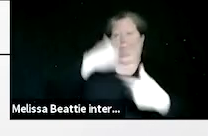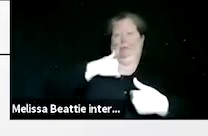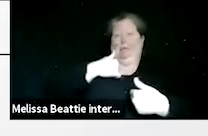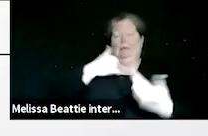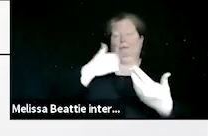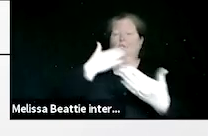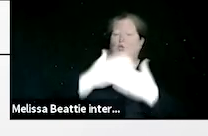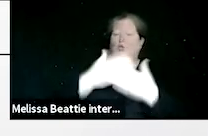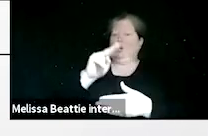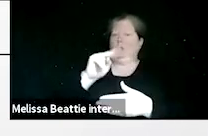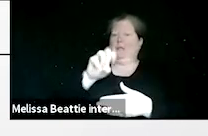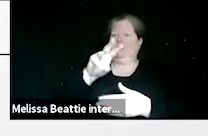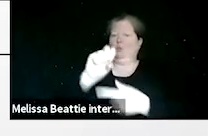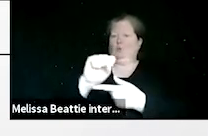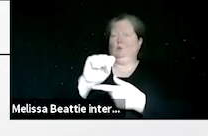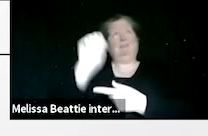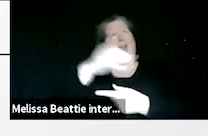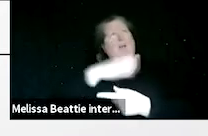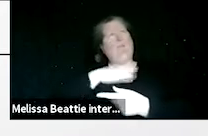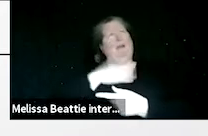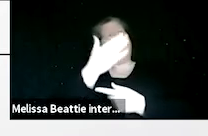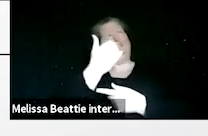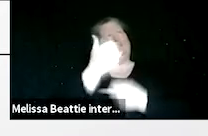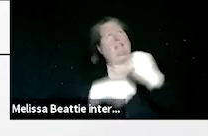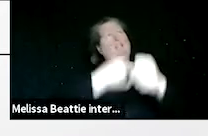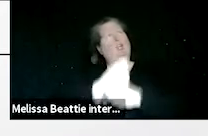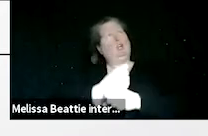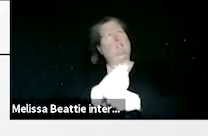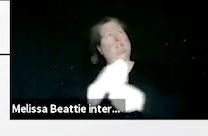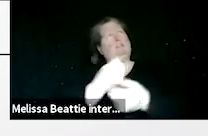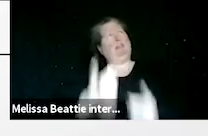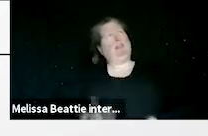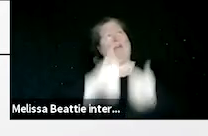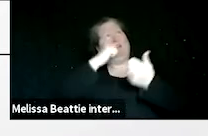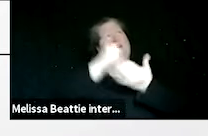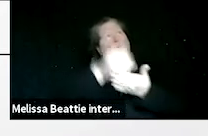I have not totally wasted my life for 15 years trying to help people with Security Awareness.